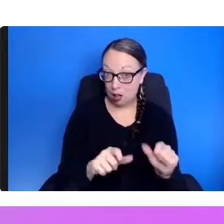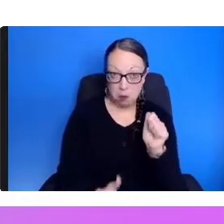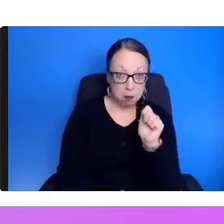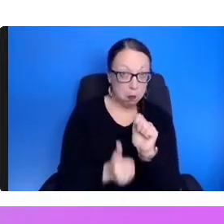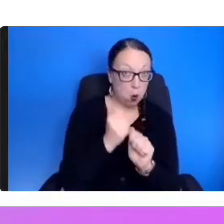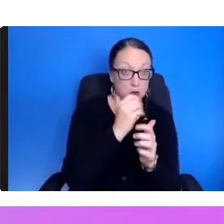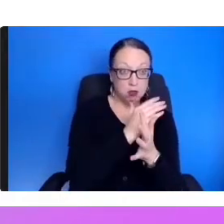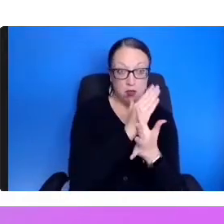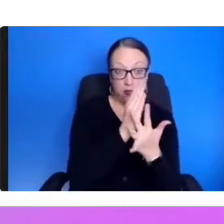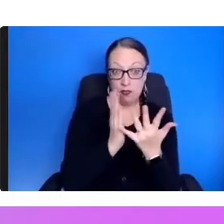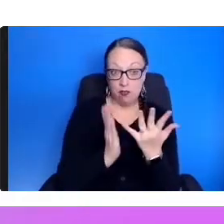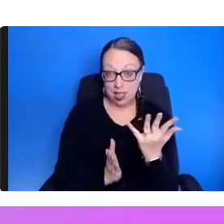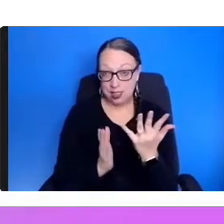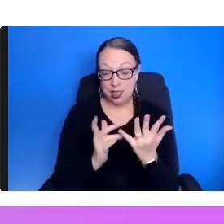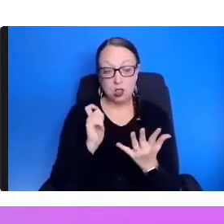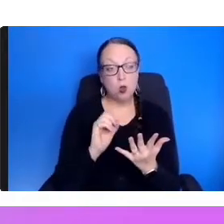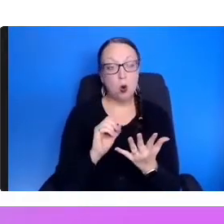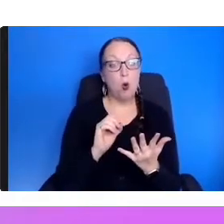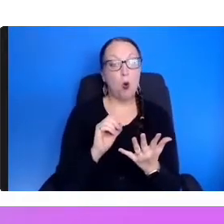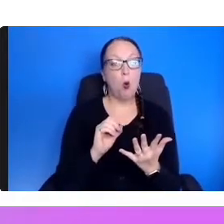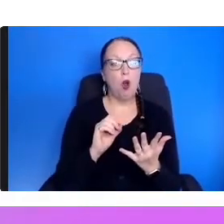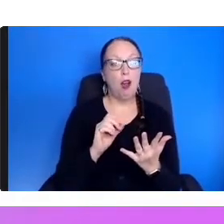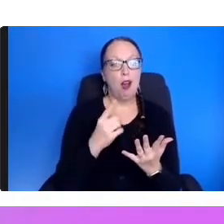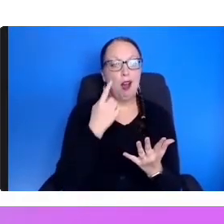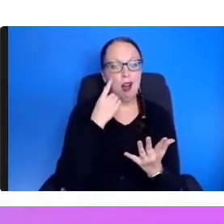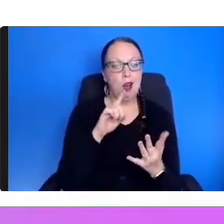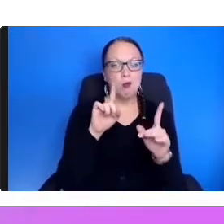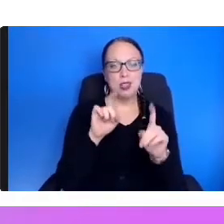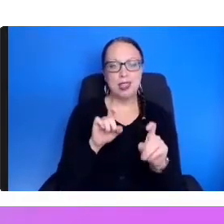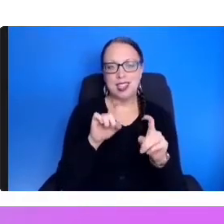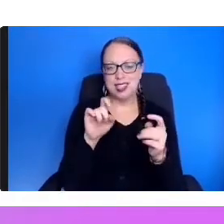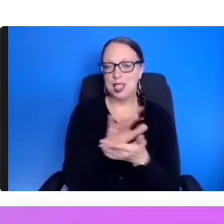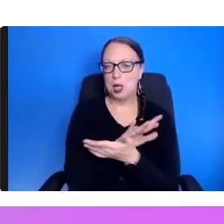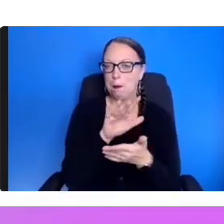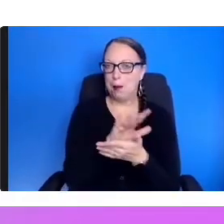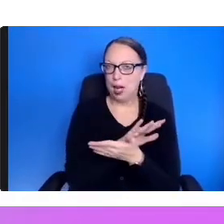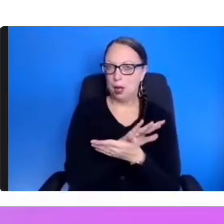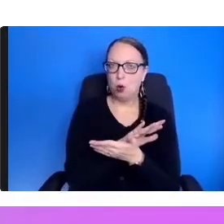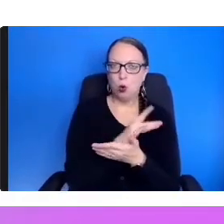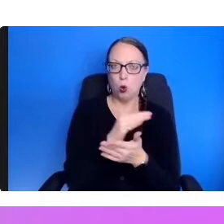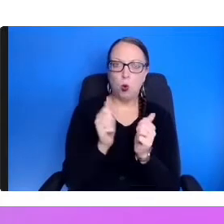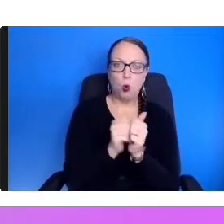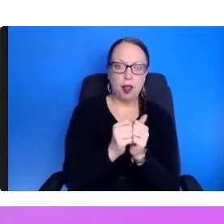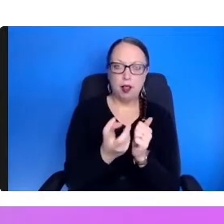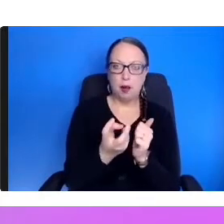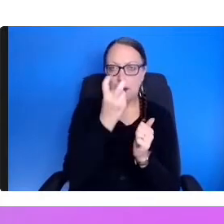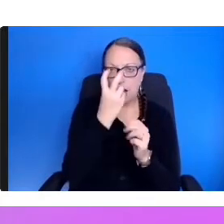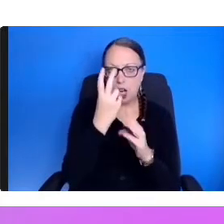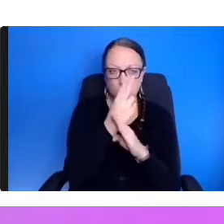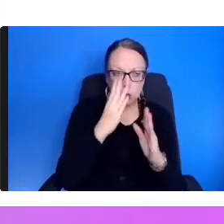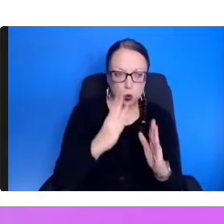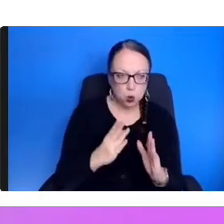so we have for example tested paper prototypes with blind users adopting a wizard of Oz technique